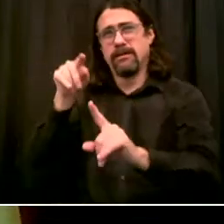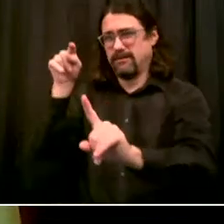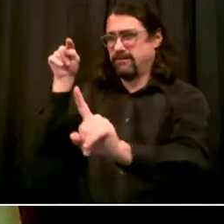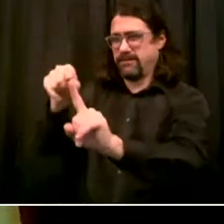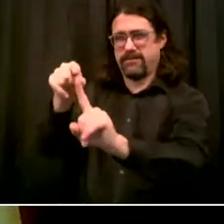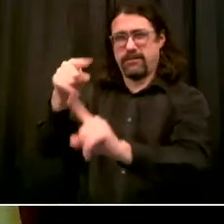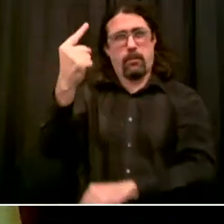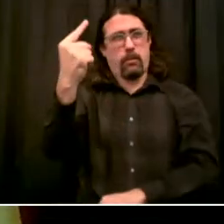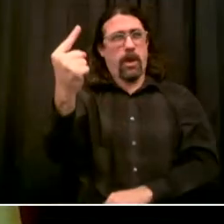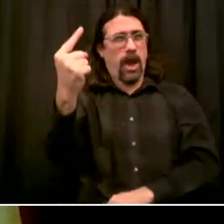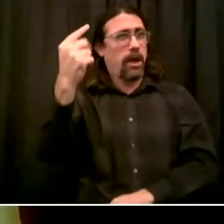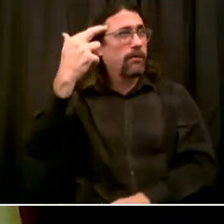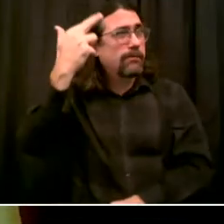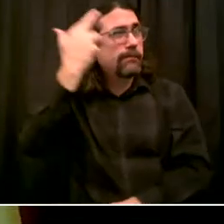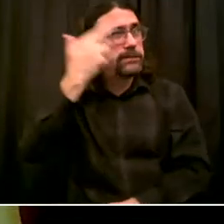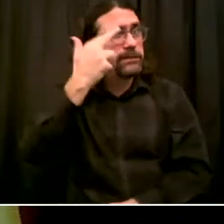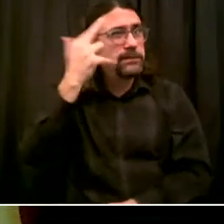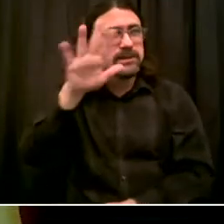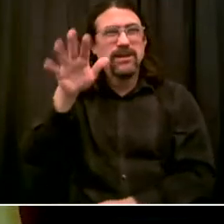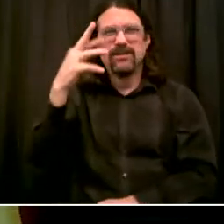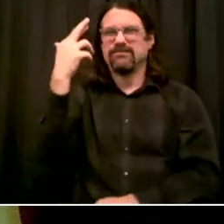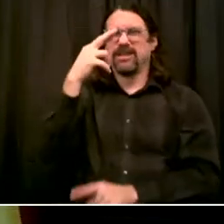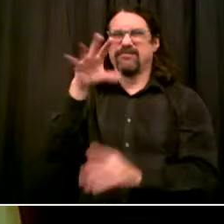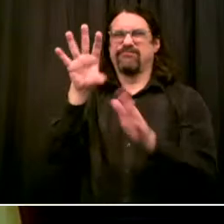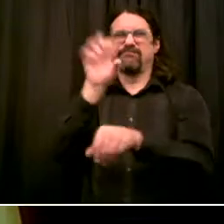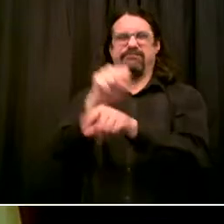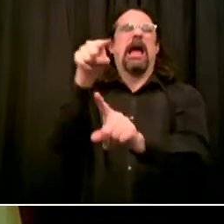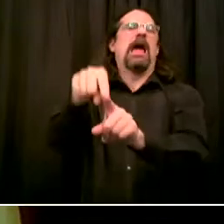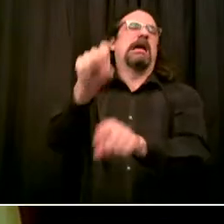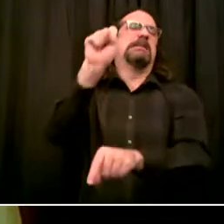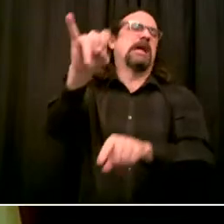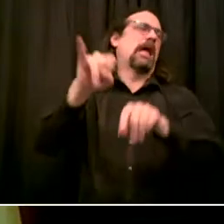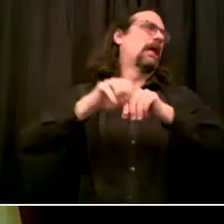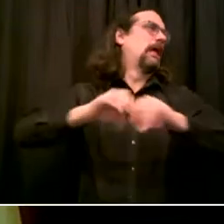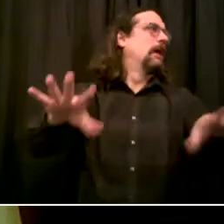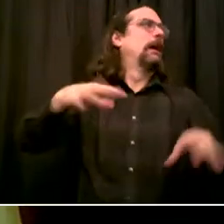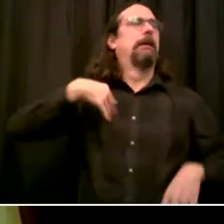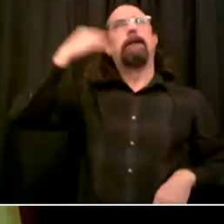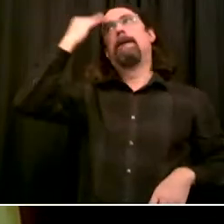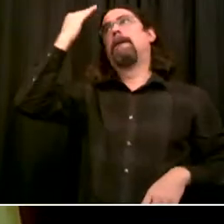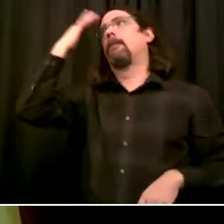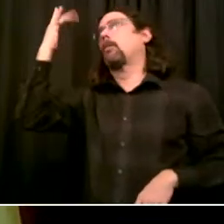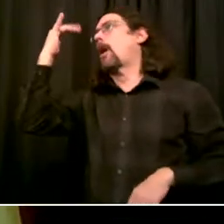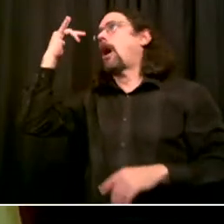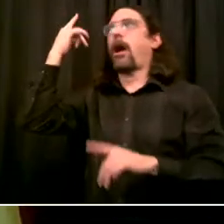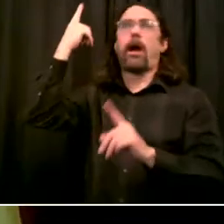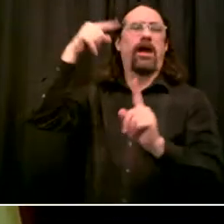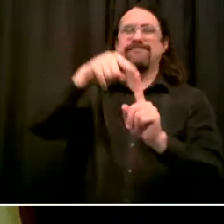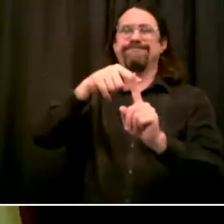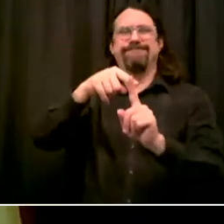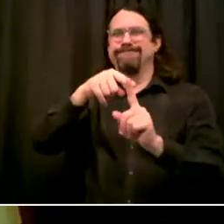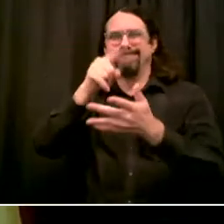UNFORTUNATELY, DO NOT HAVE A SINGLE COMMON EVENT OR SOURCE